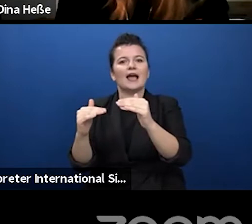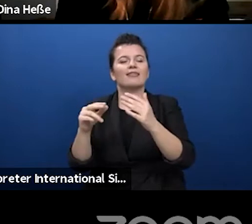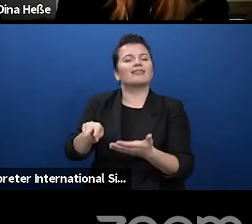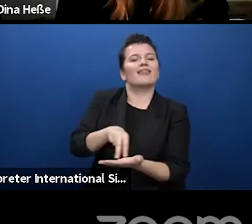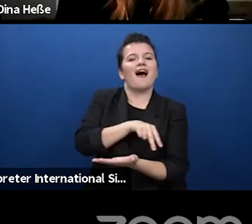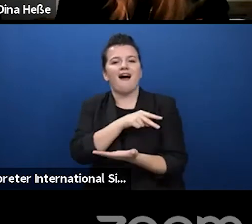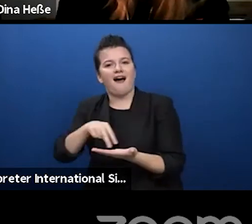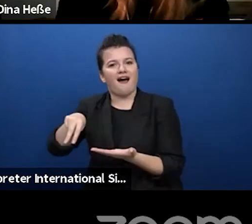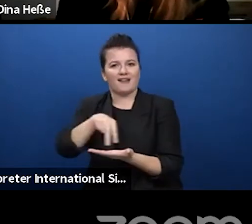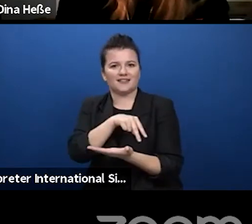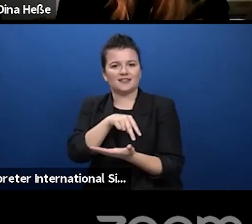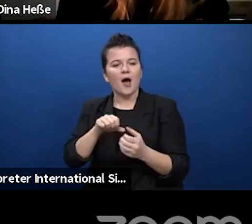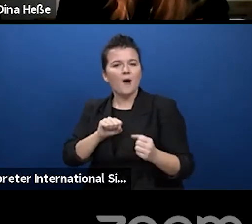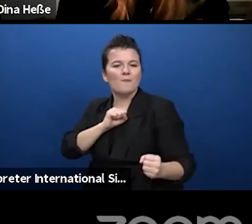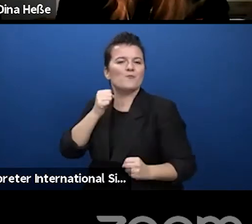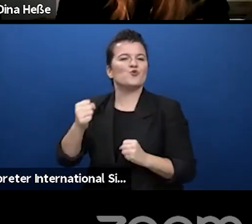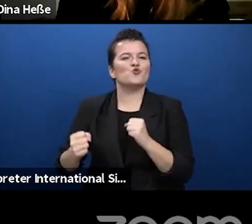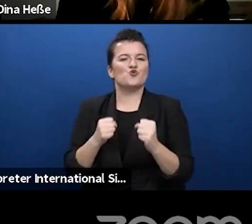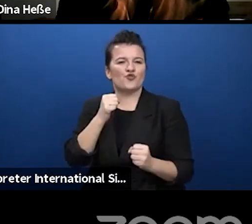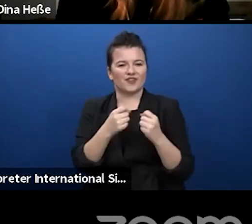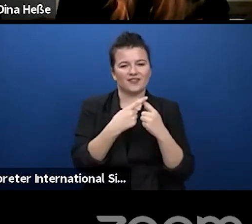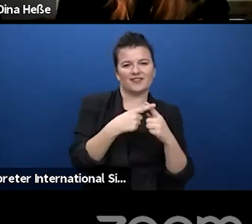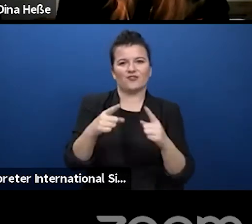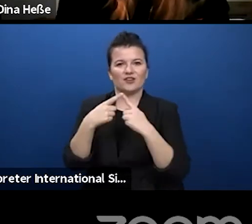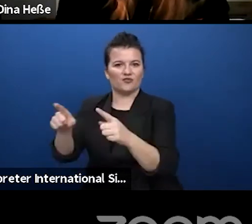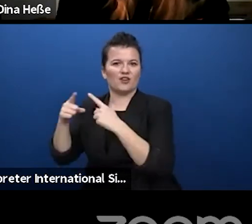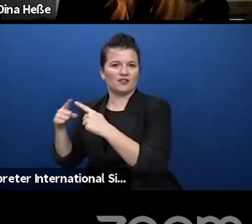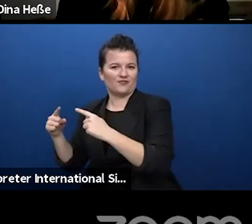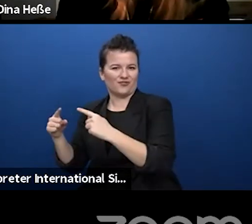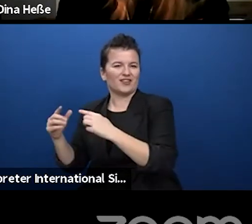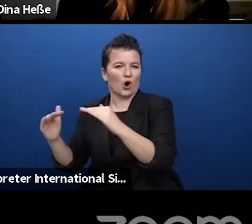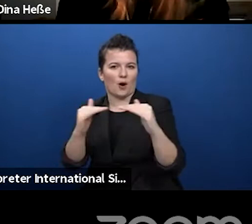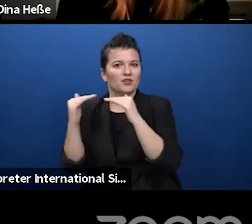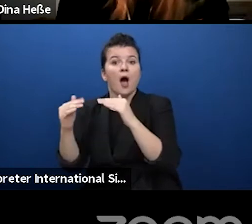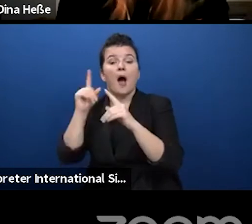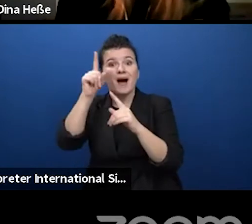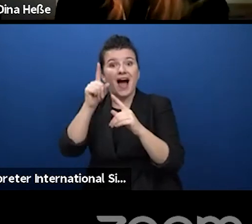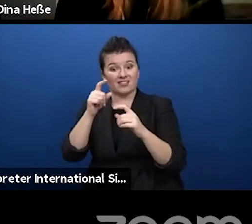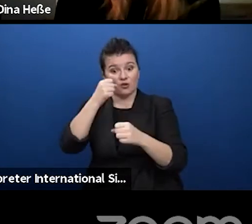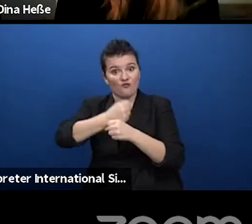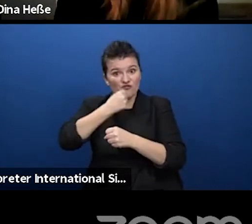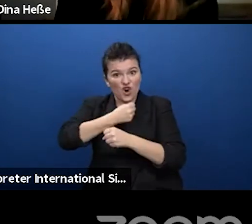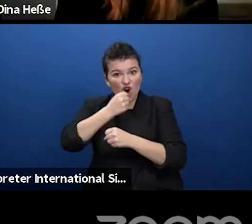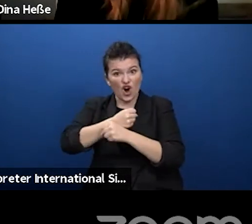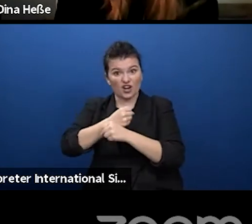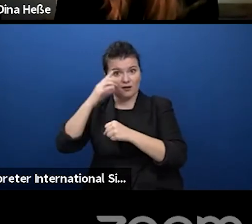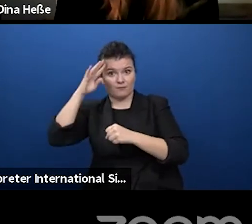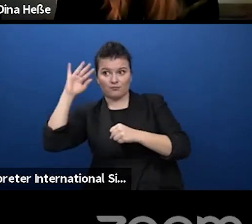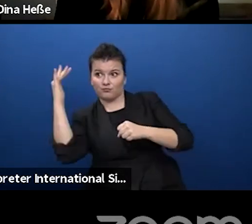what how people moves on stage. I mean there's always disagreement and tension between the people at work and I never want to also tell people how they should feel about what they see, you